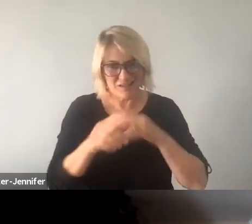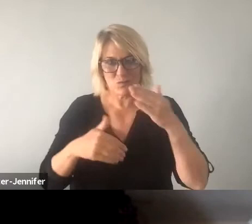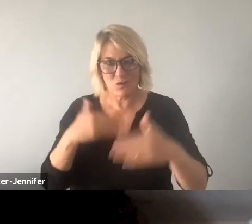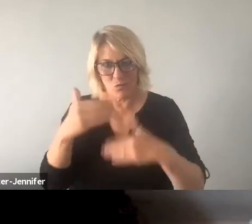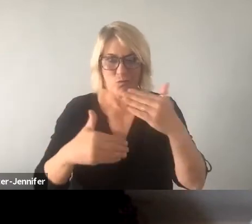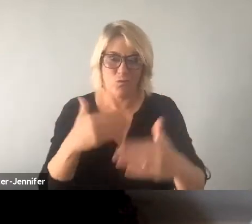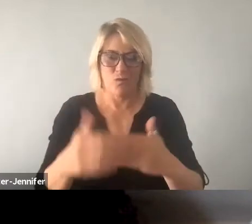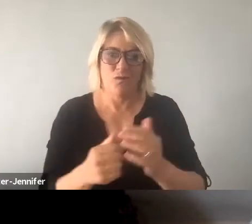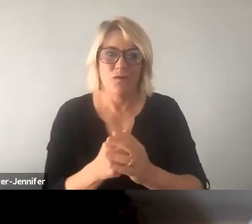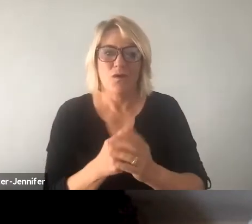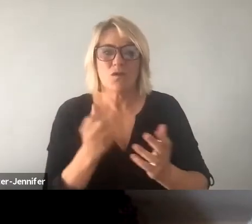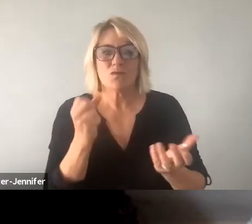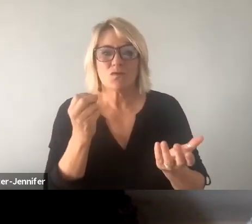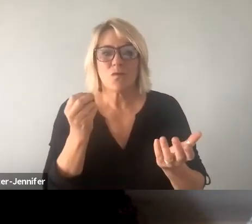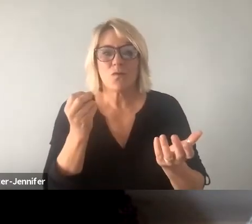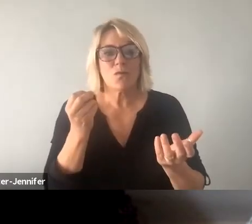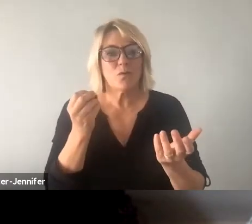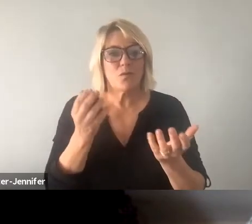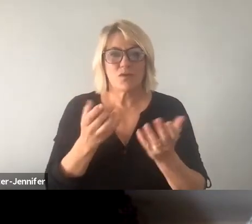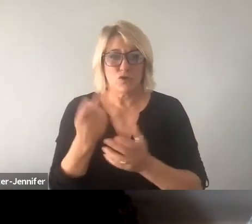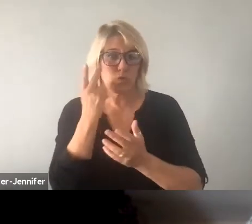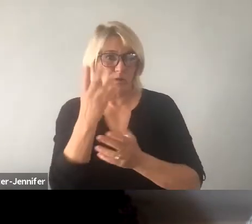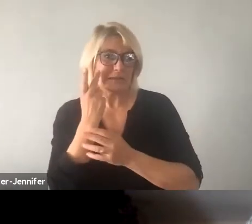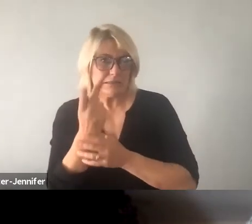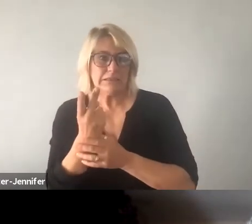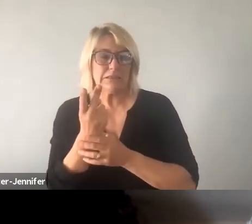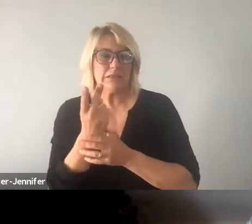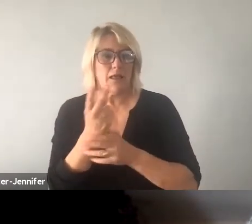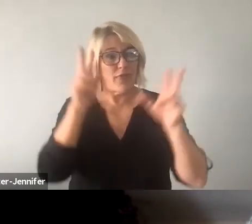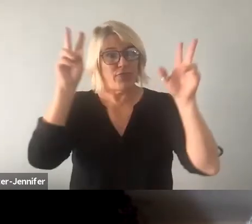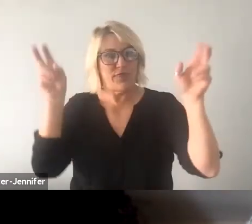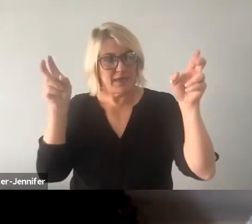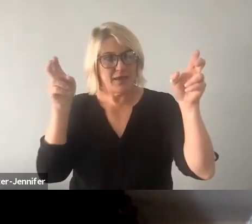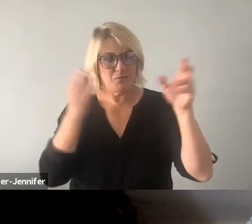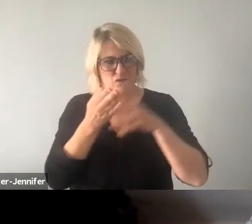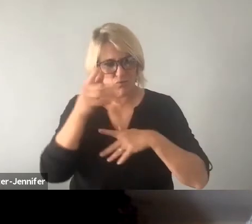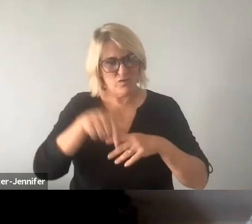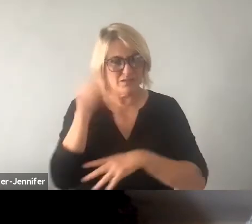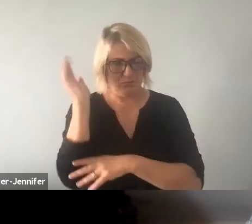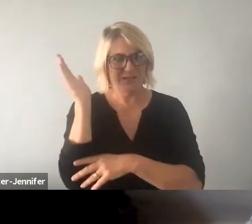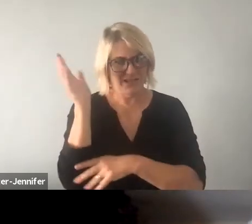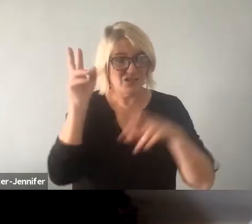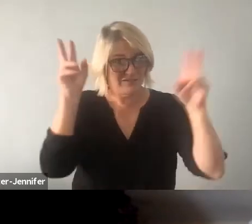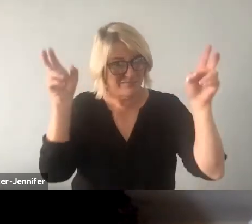everything with the pandemic, I think we're all learning together as we go.